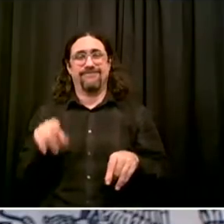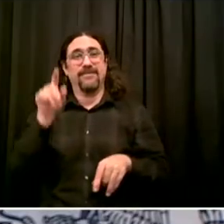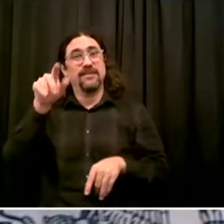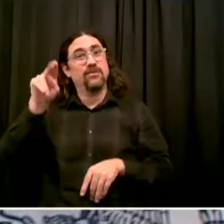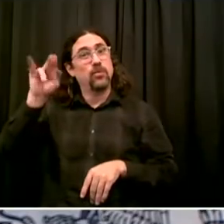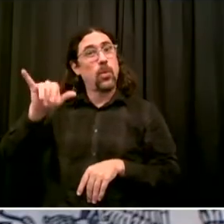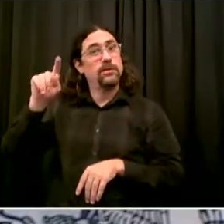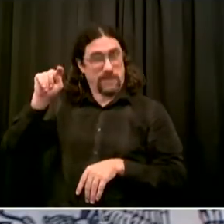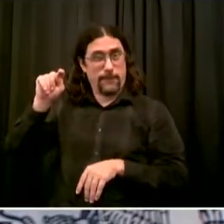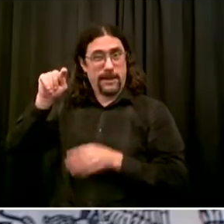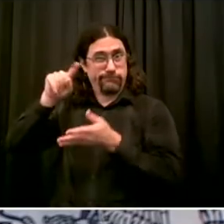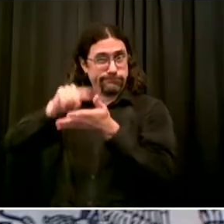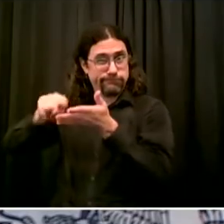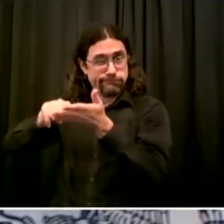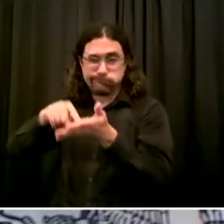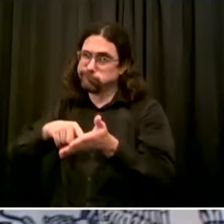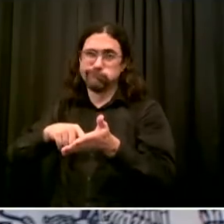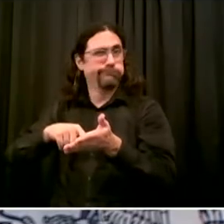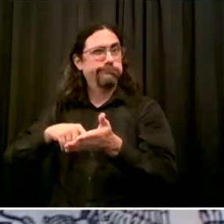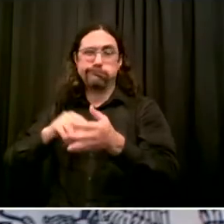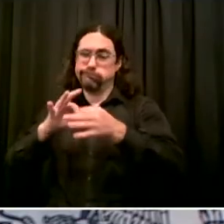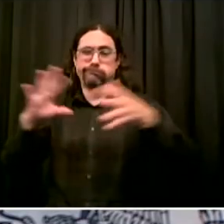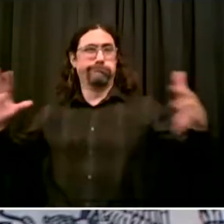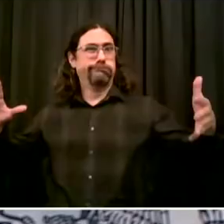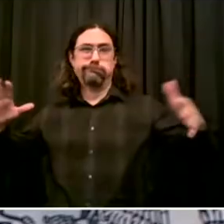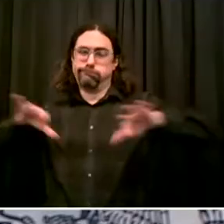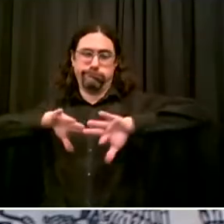NCIREASE. IT SAYS THAT,